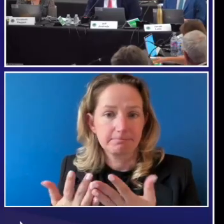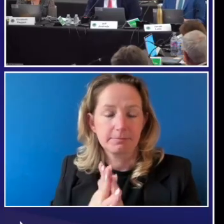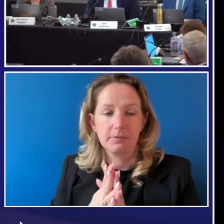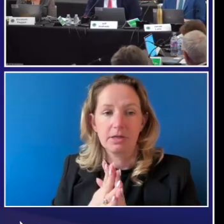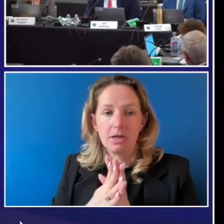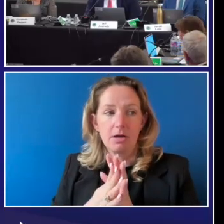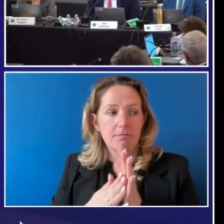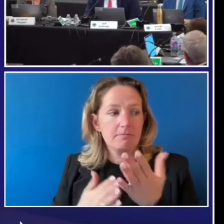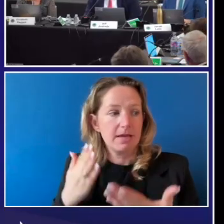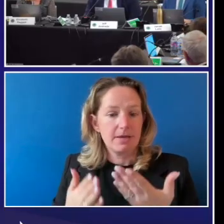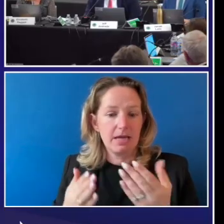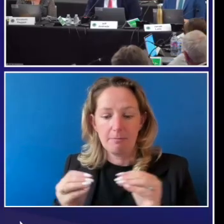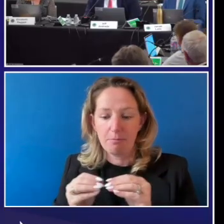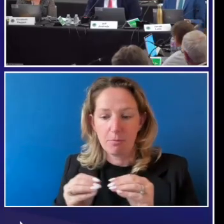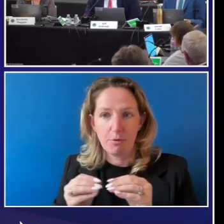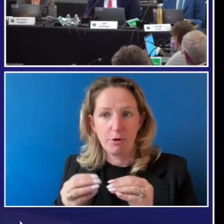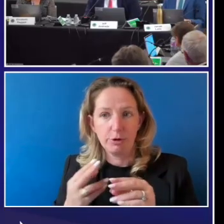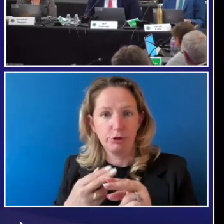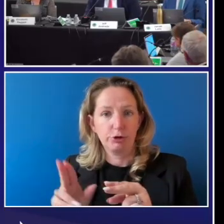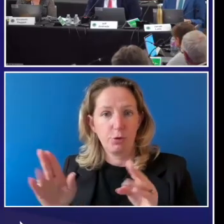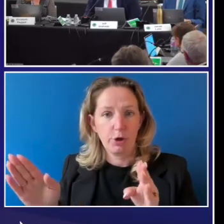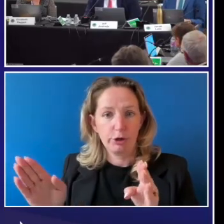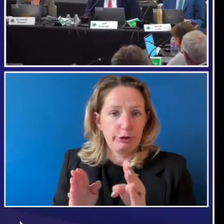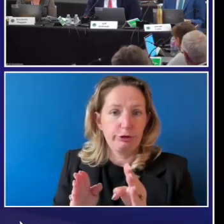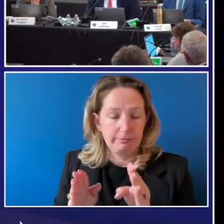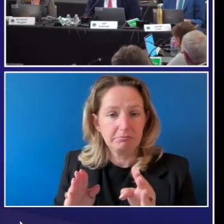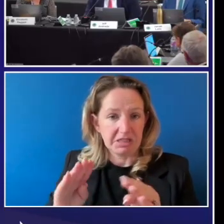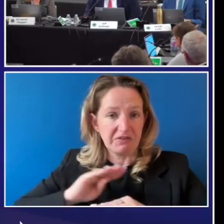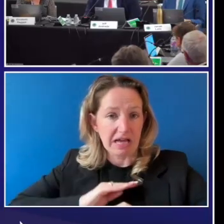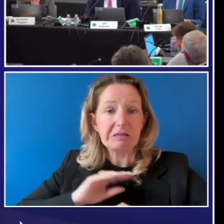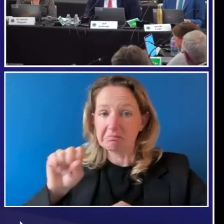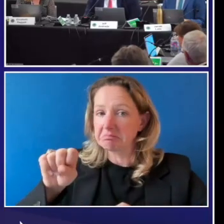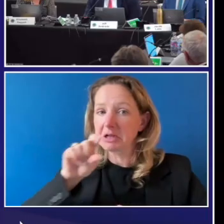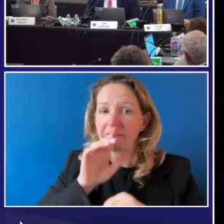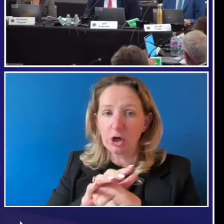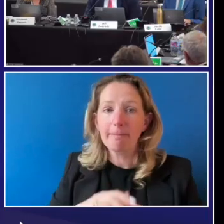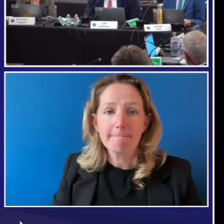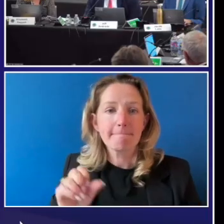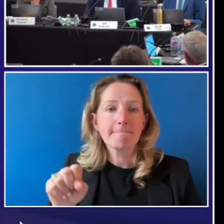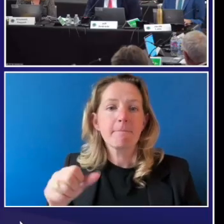shorter term suffice, and you basically have confirmed that. So that's something that we will we will take back.